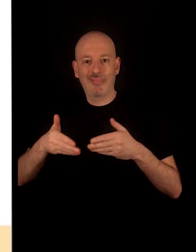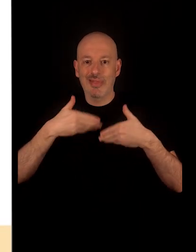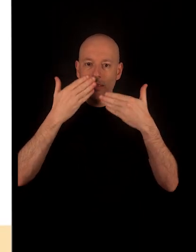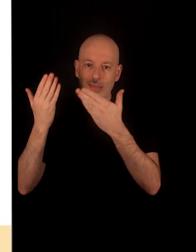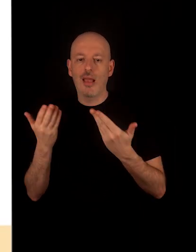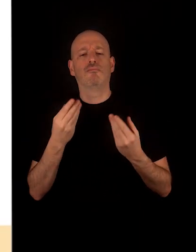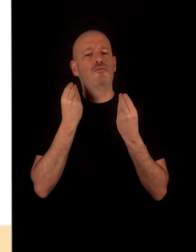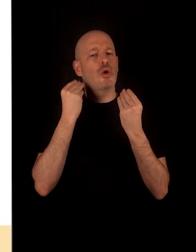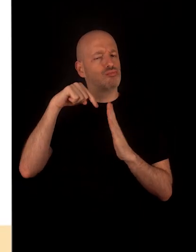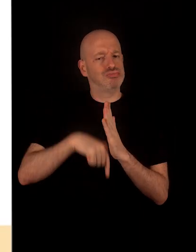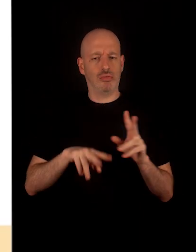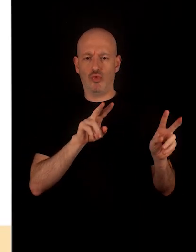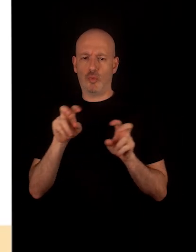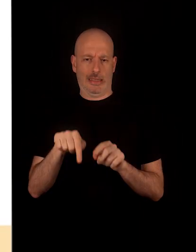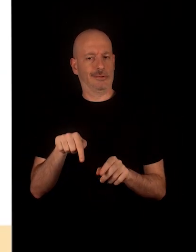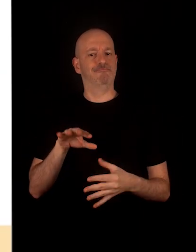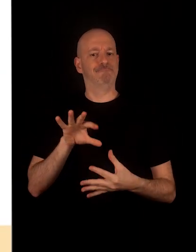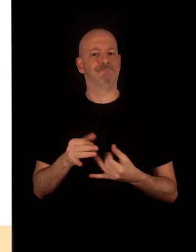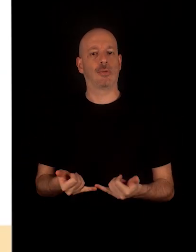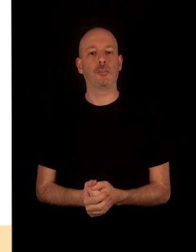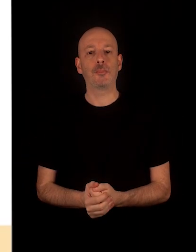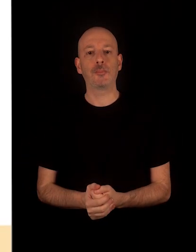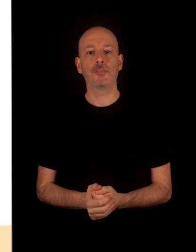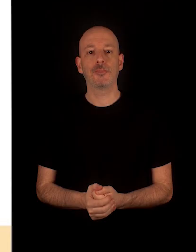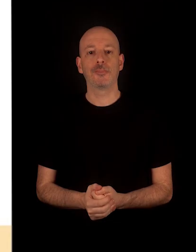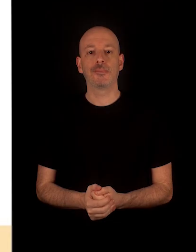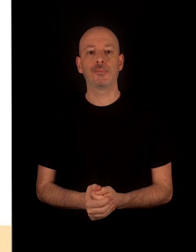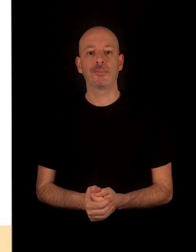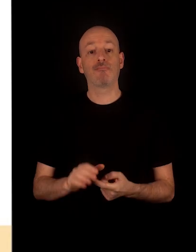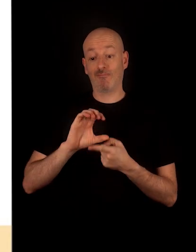For the Call for Residency Hosts 2025-2026.